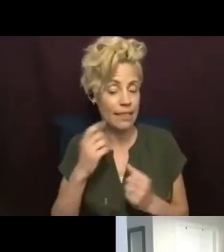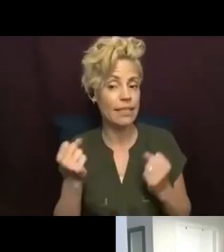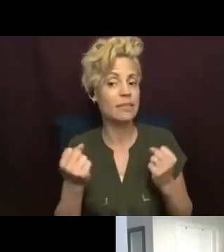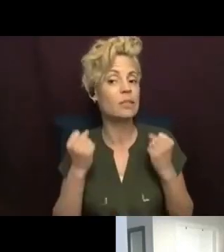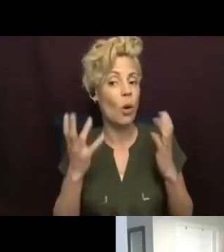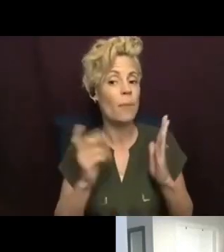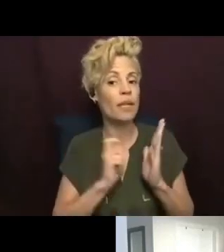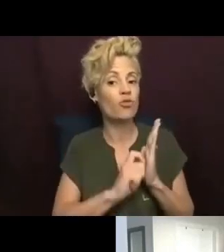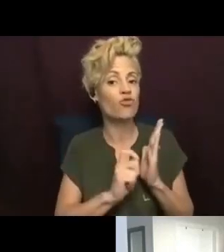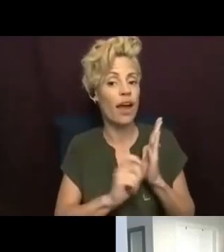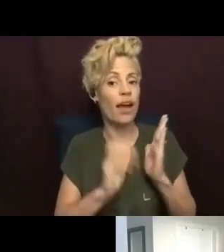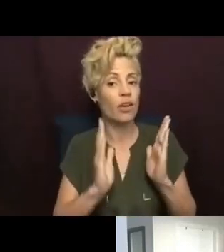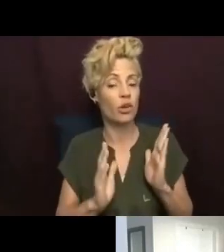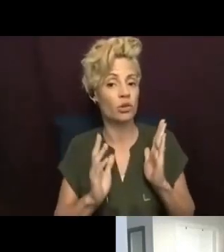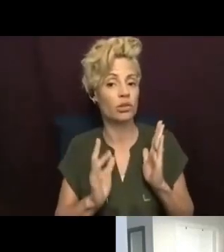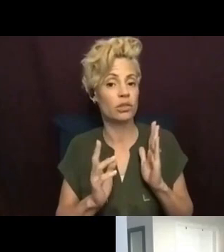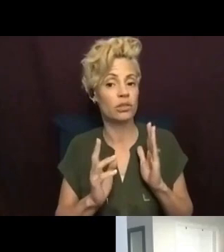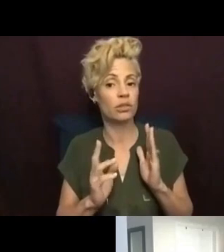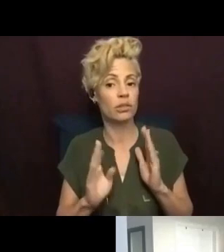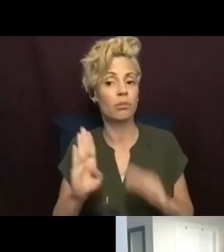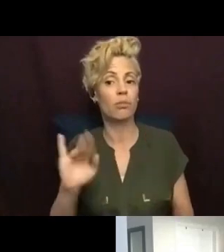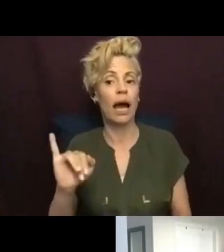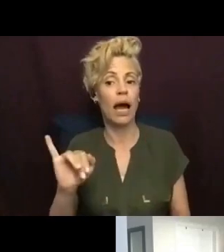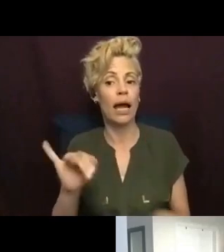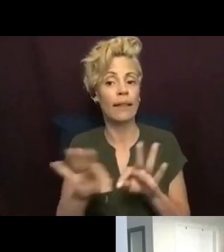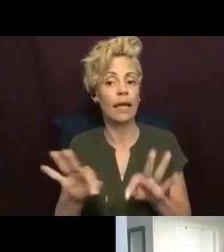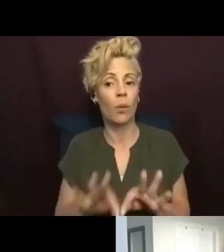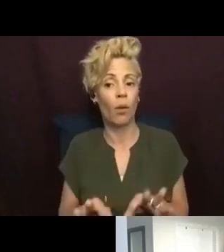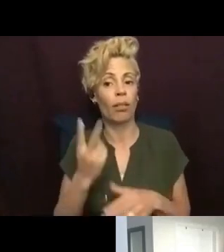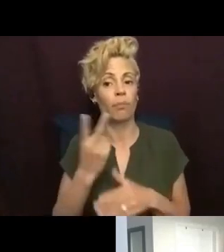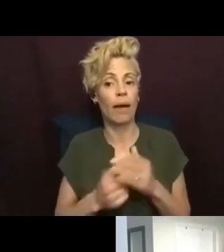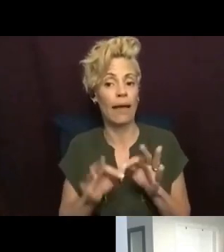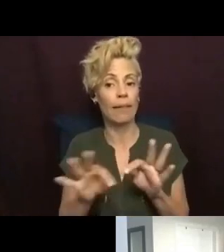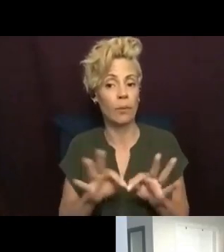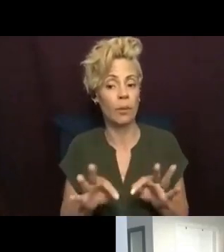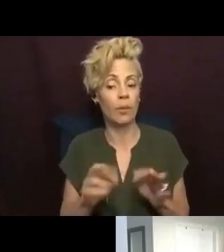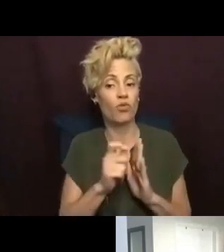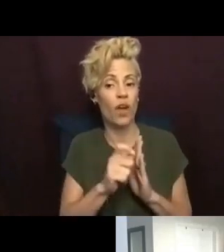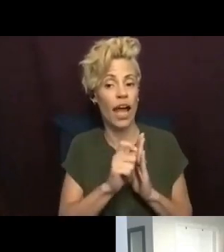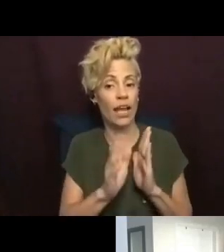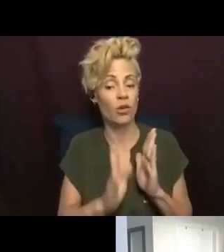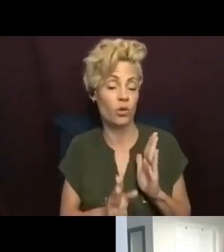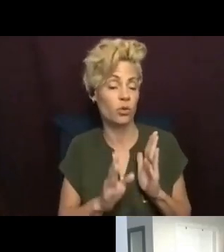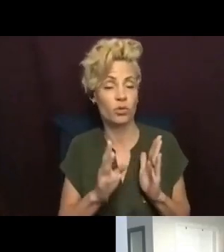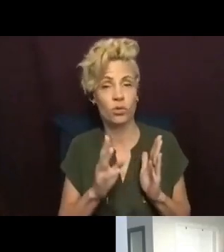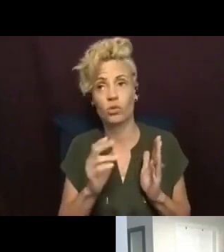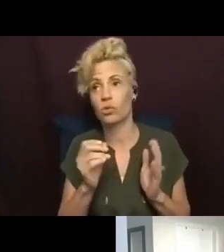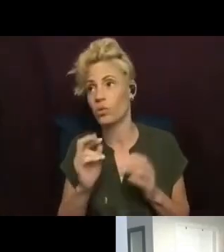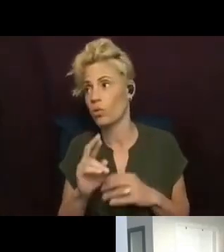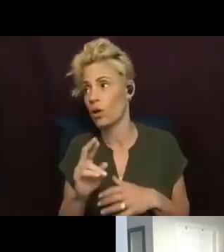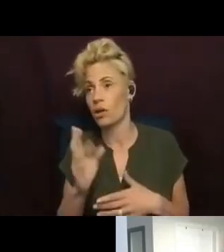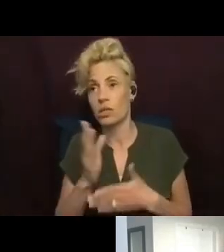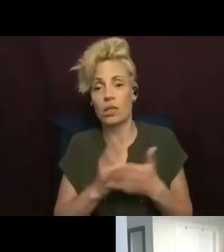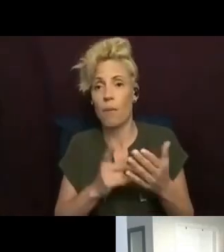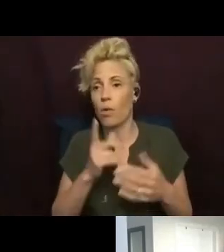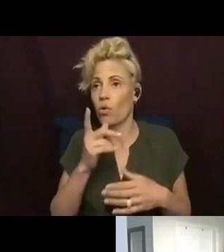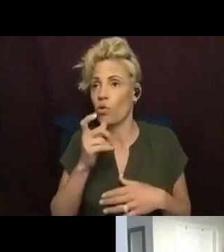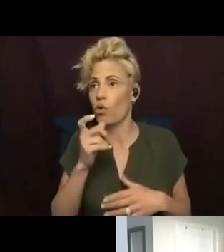bilingual writers, or writers who are working in references to other cultures